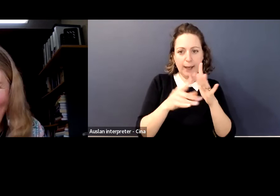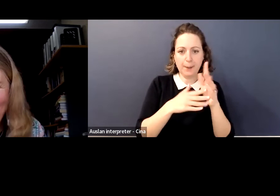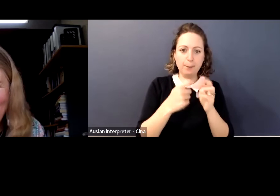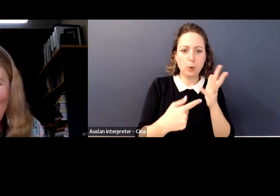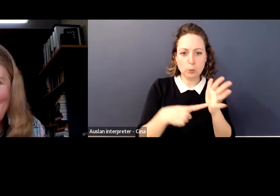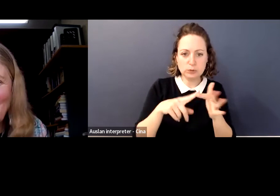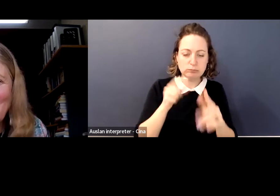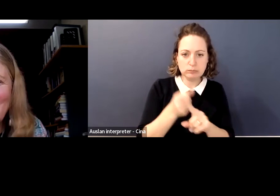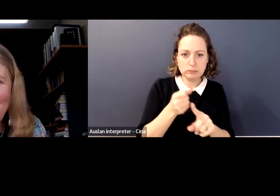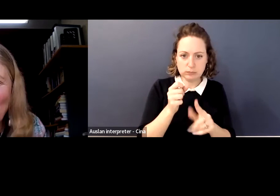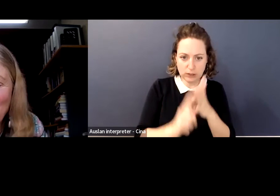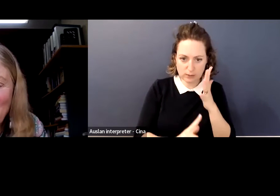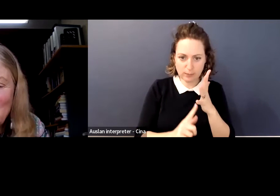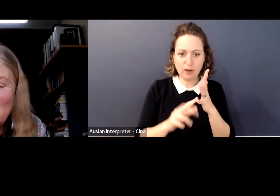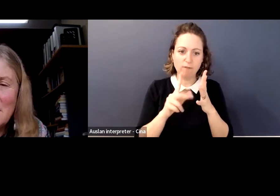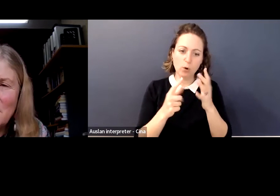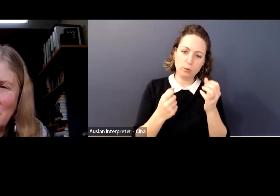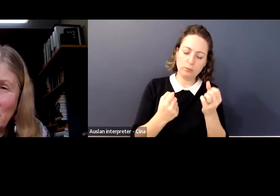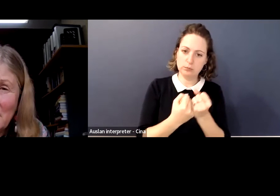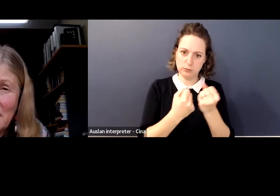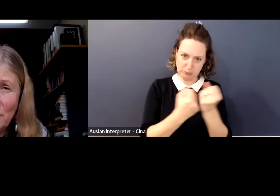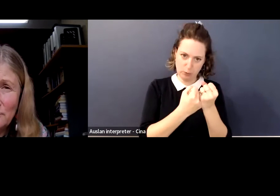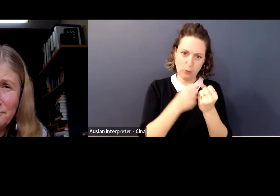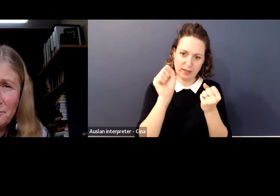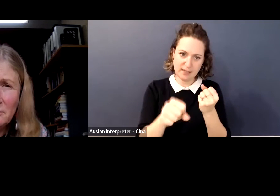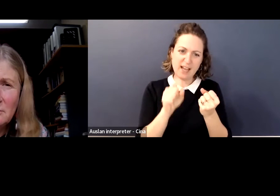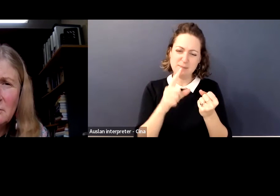of determining appropriate support, but we do need to be very careful.